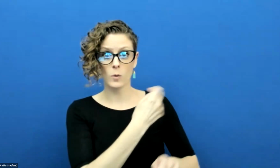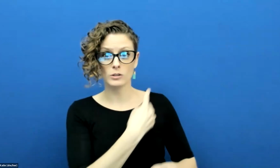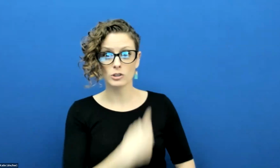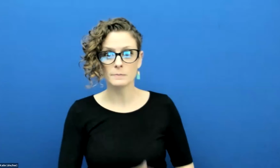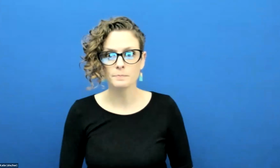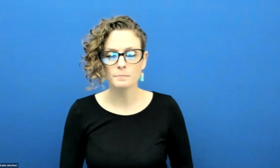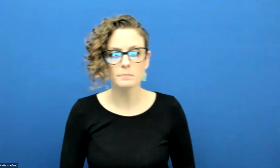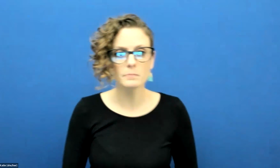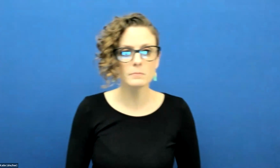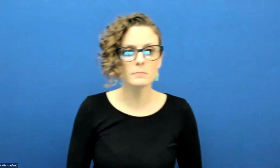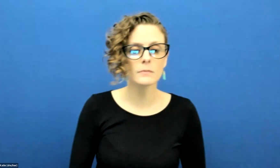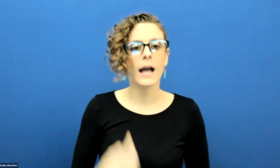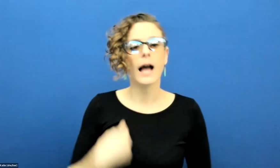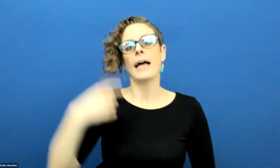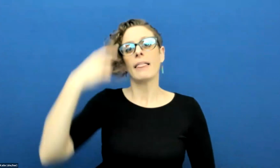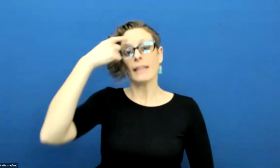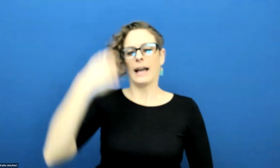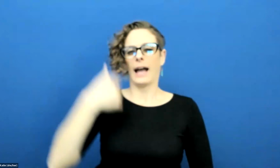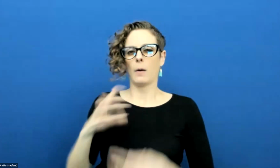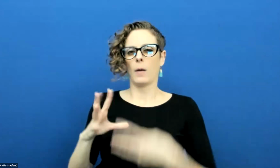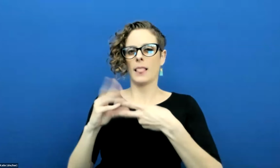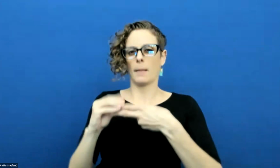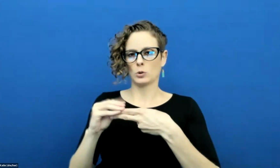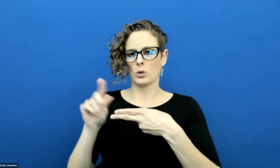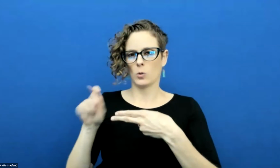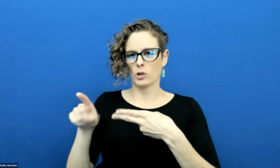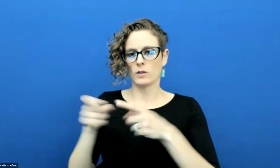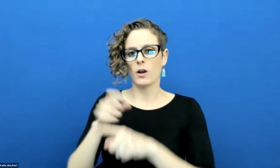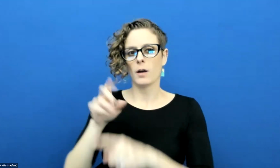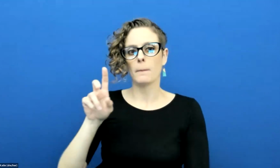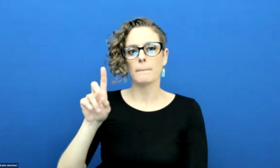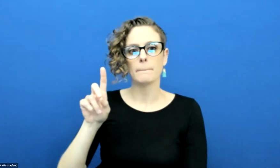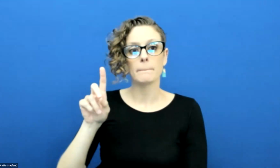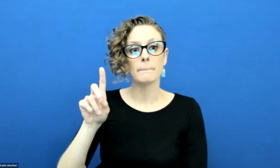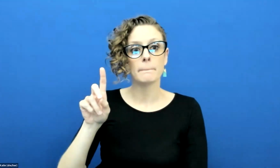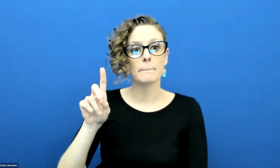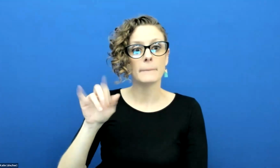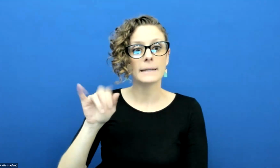I think I'm gonna lump two together uh one from devette and one from Rachel what was the name of